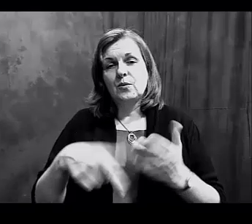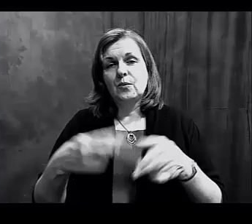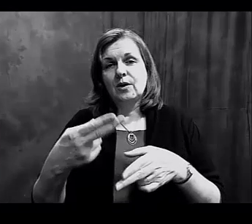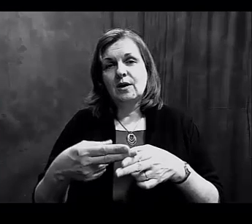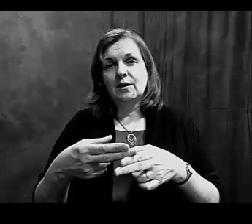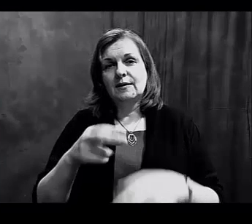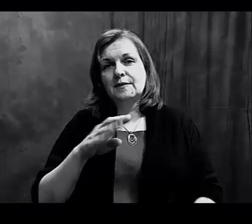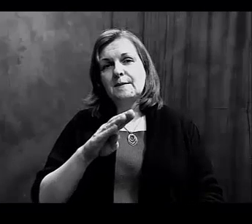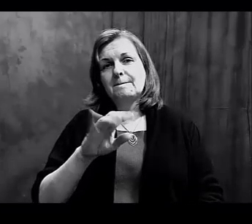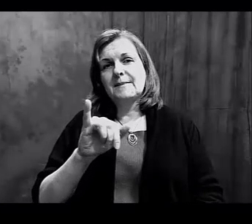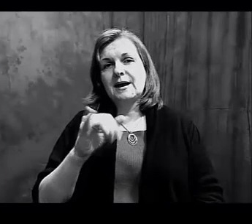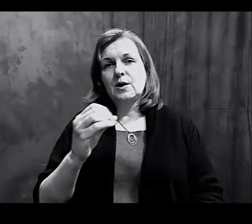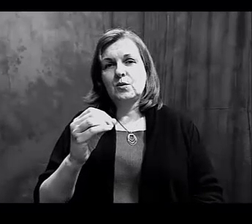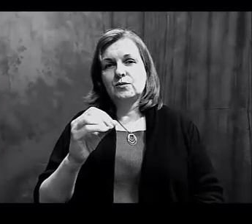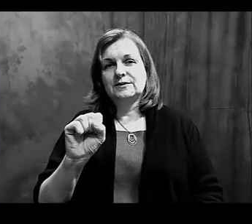together